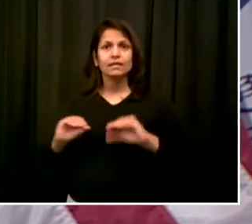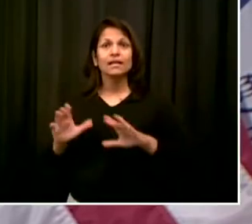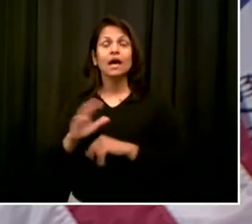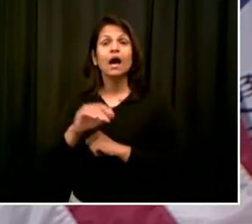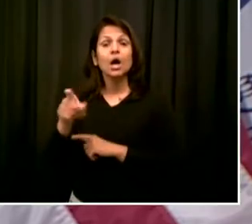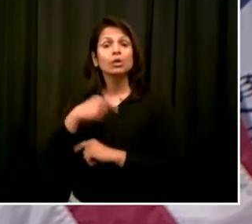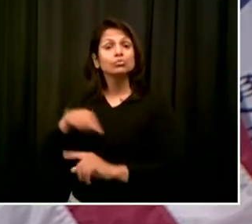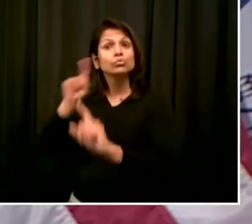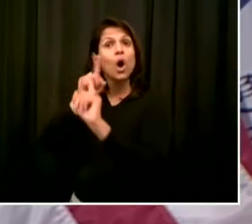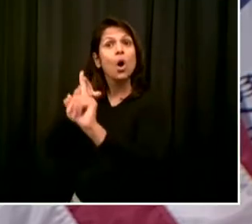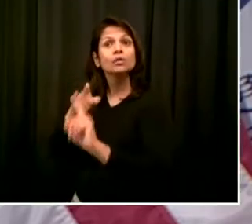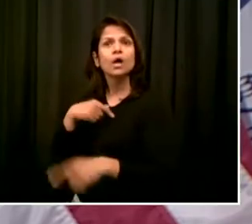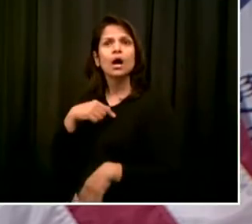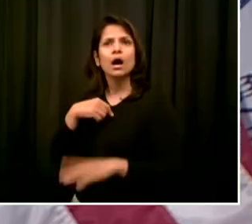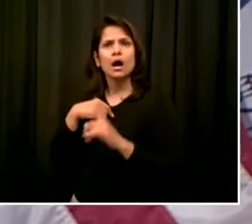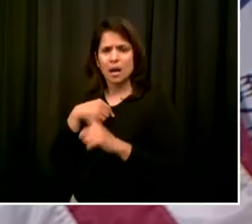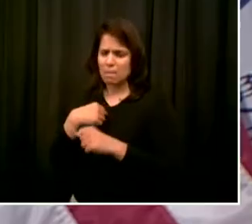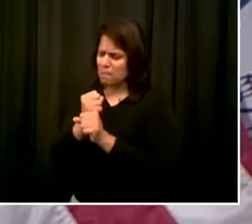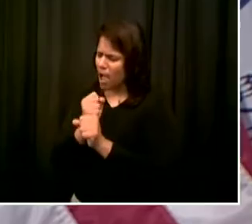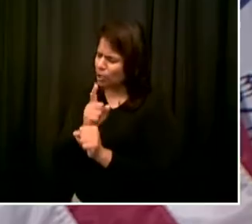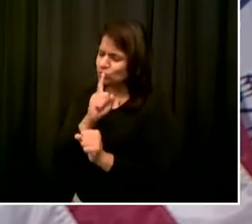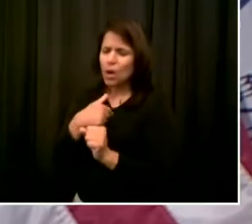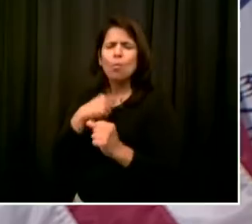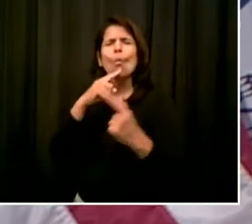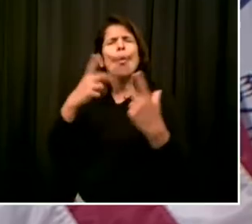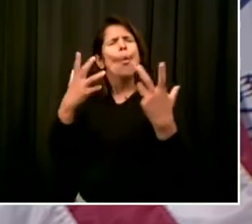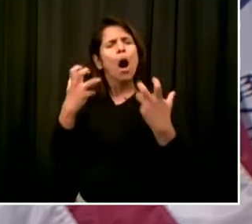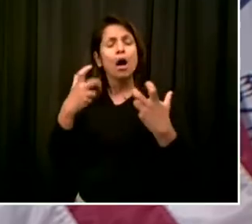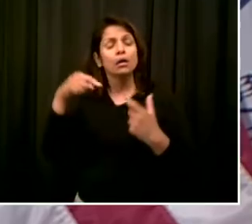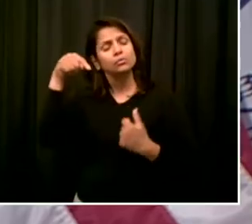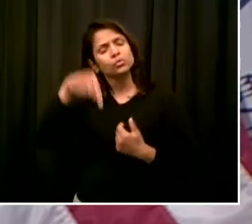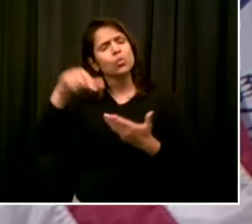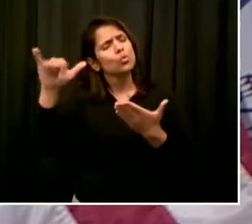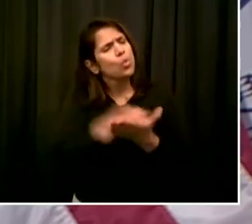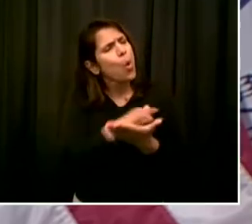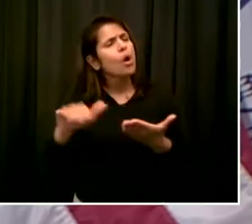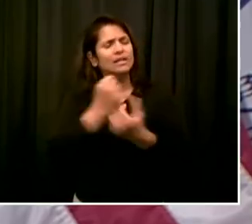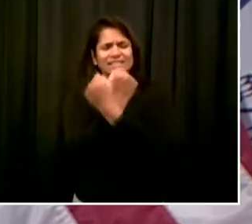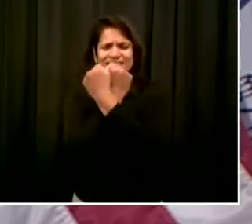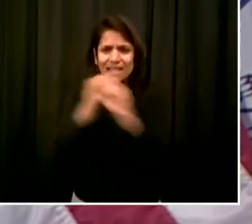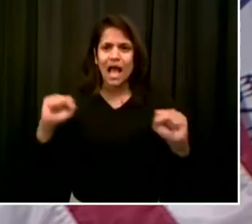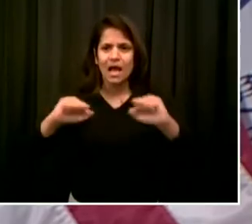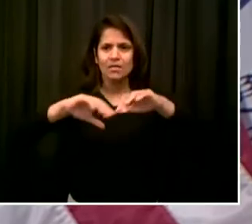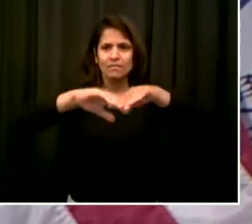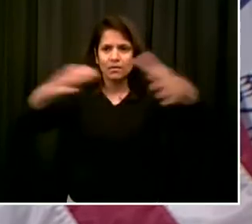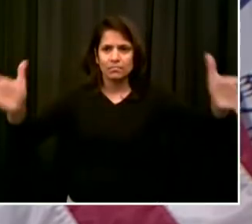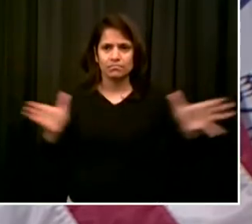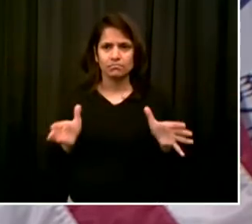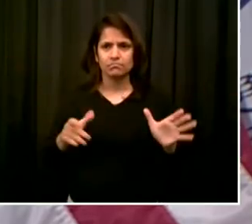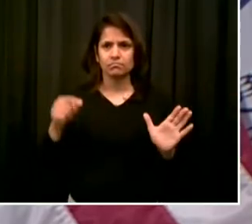MOST. EVERYTHING IS WITH AN EYE TO SAFETY. WE WILL BE ABLE TO ENSURE WHAT